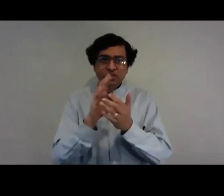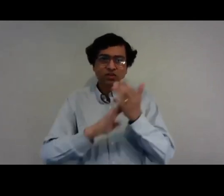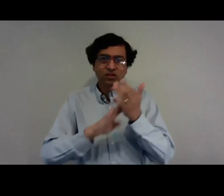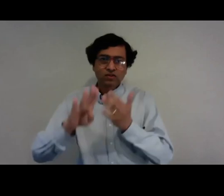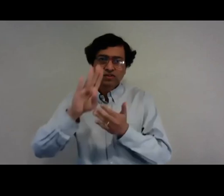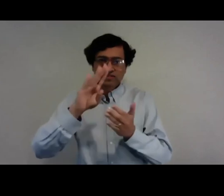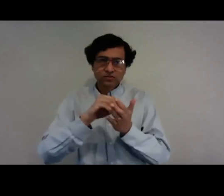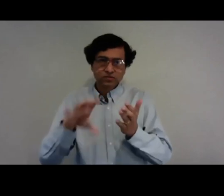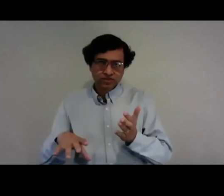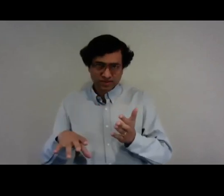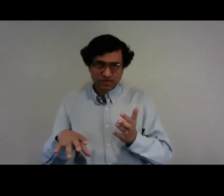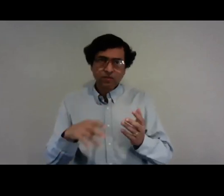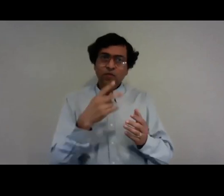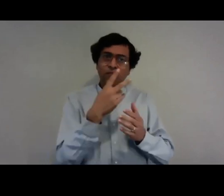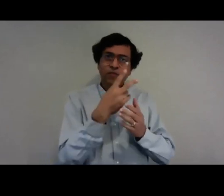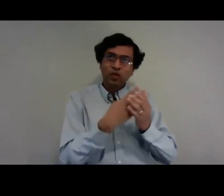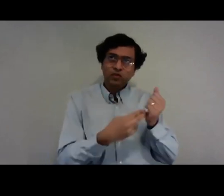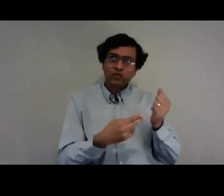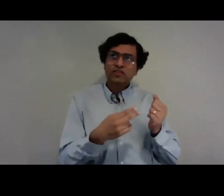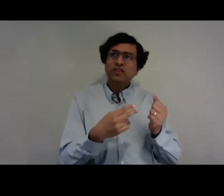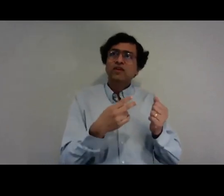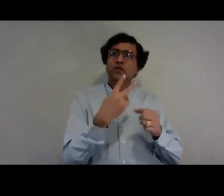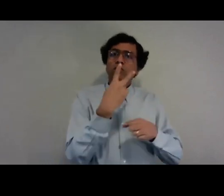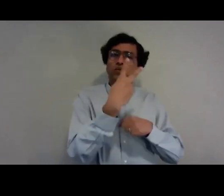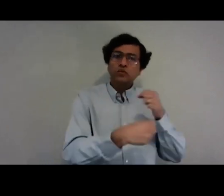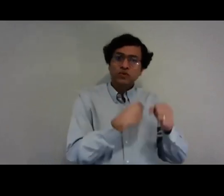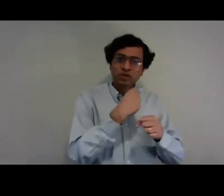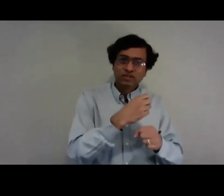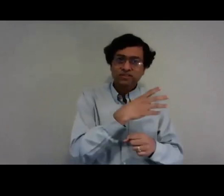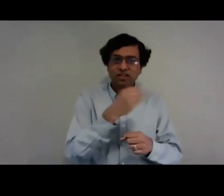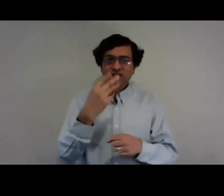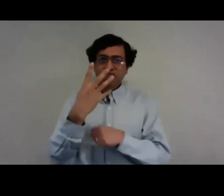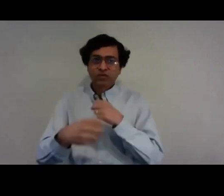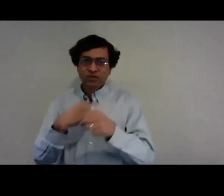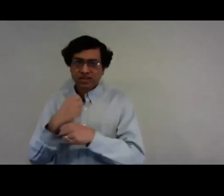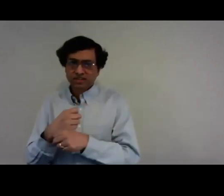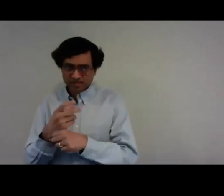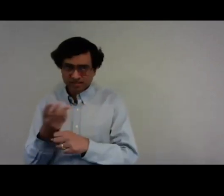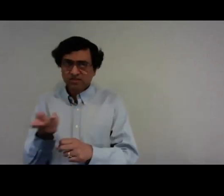college and engage in research with us is where we start from.